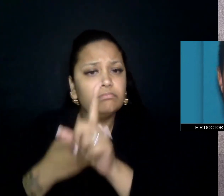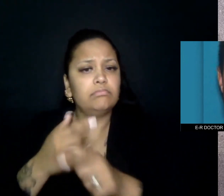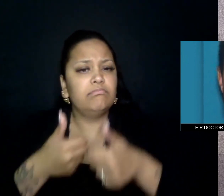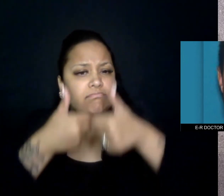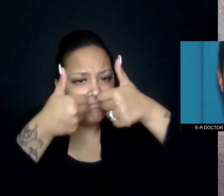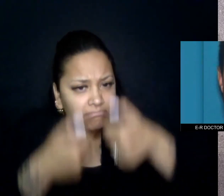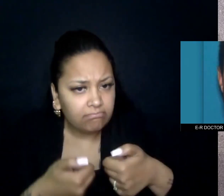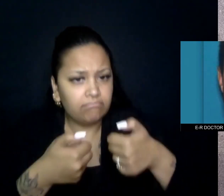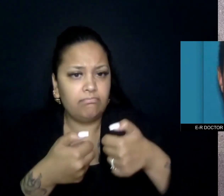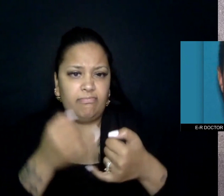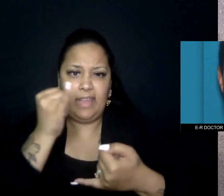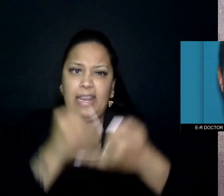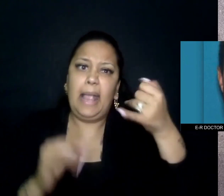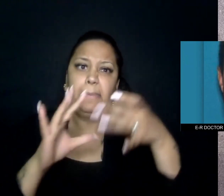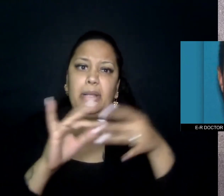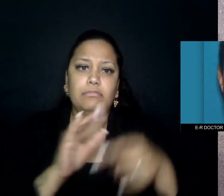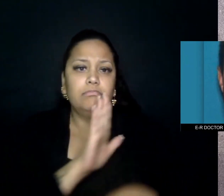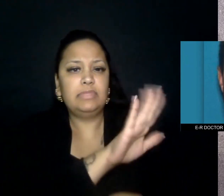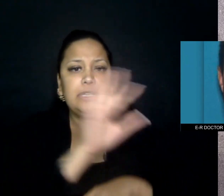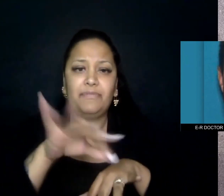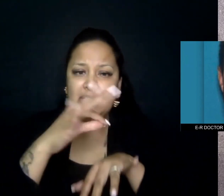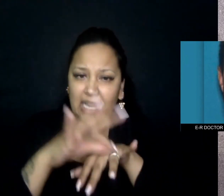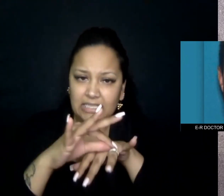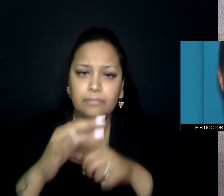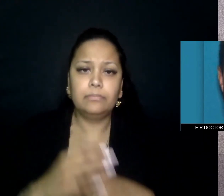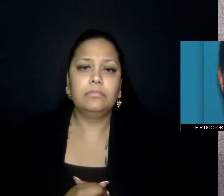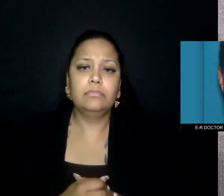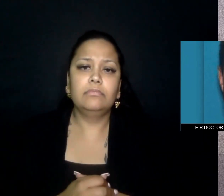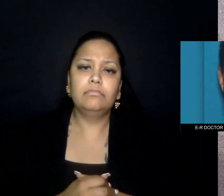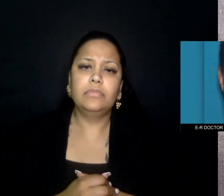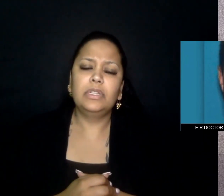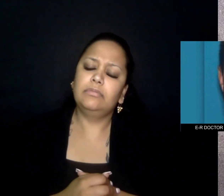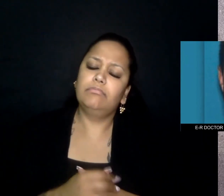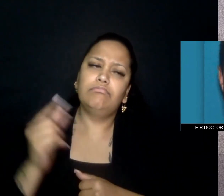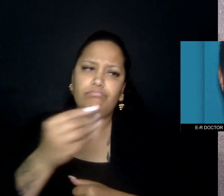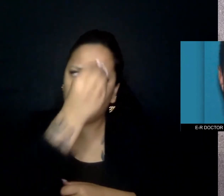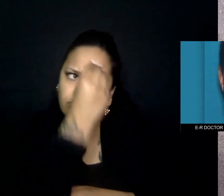he sent his last text to his fiance saying that he would see her soon.